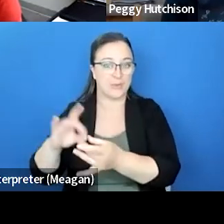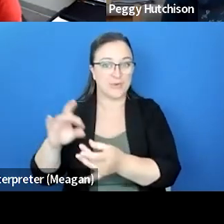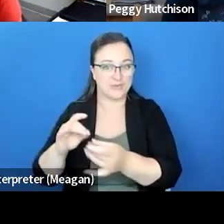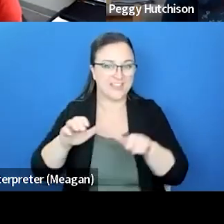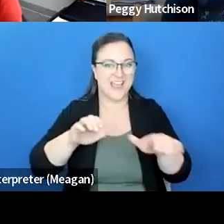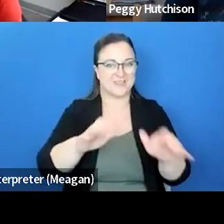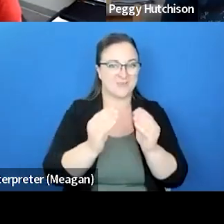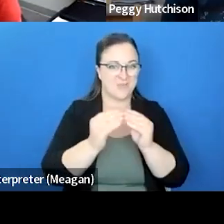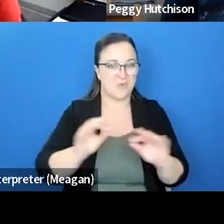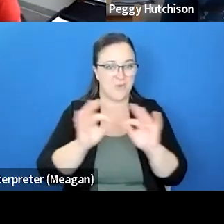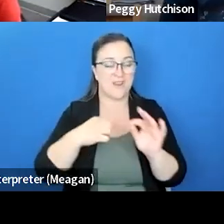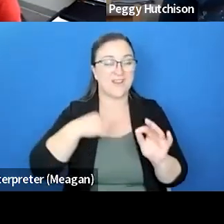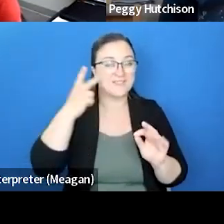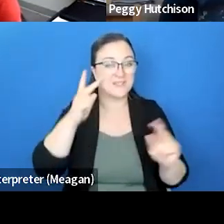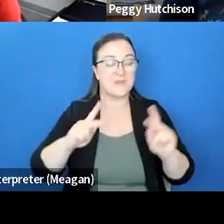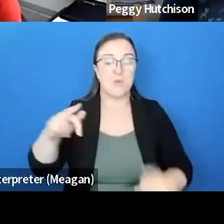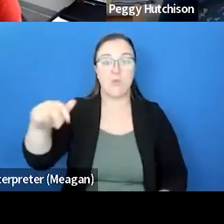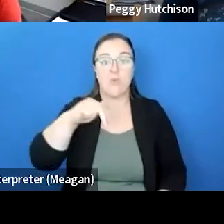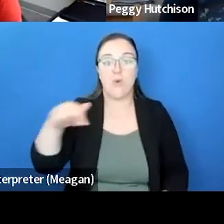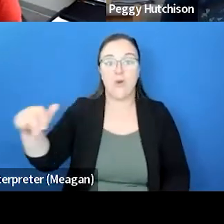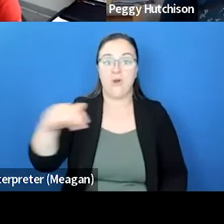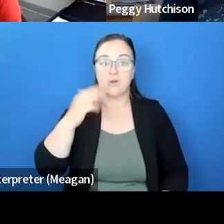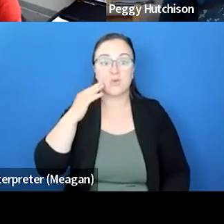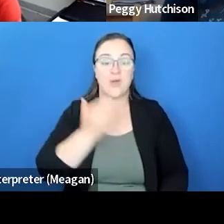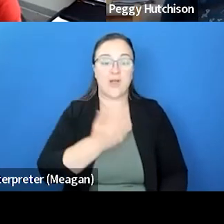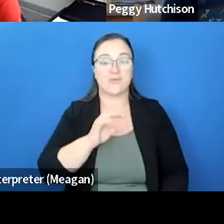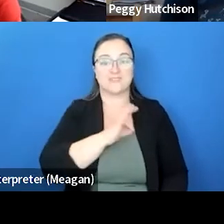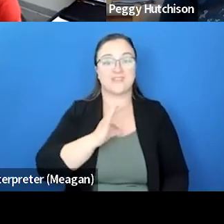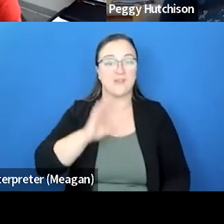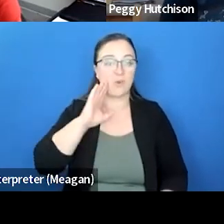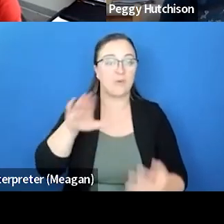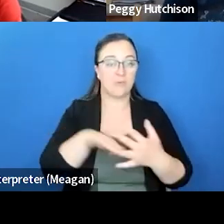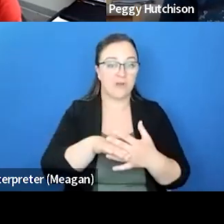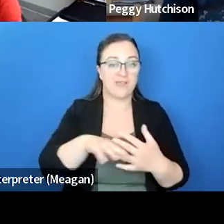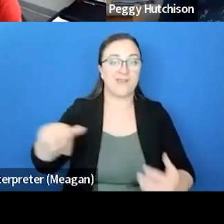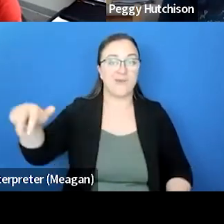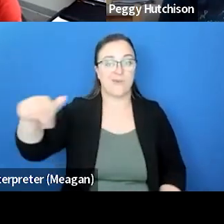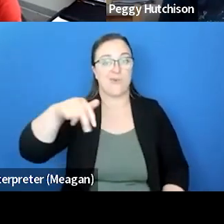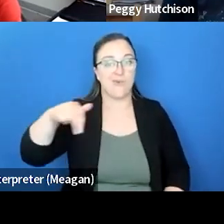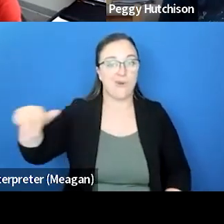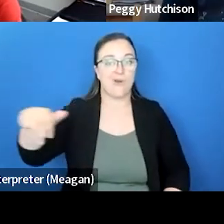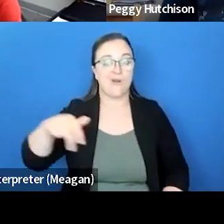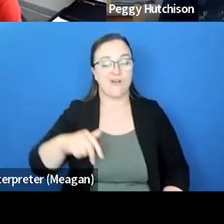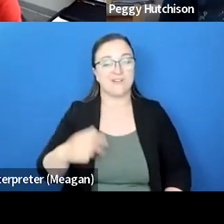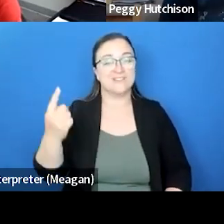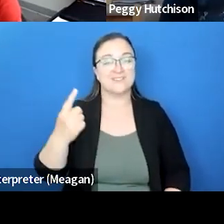walks and I've seen our staff will take take a break and walk nearby, have a walk. Somebody said, walking meetings,